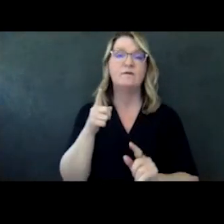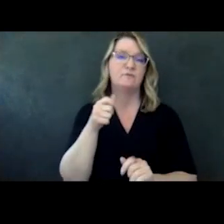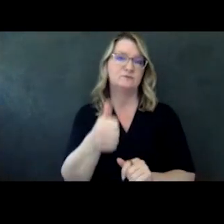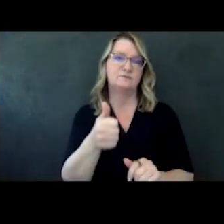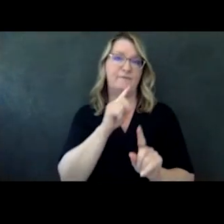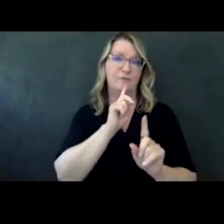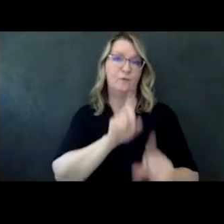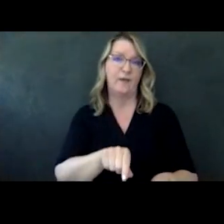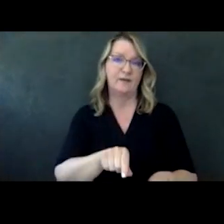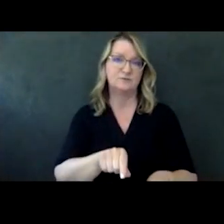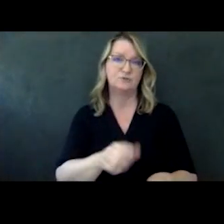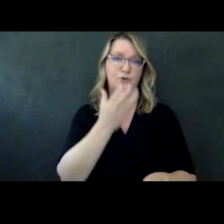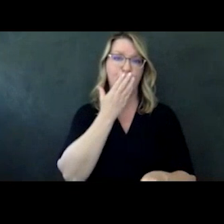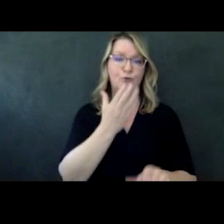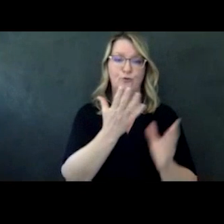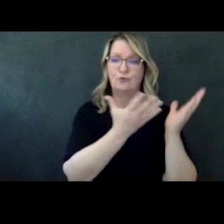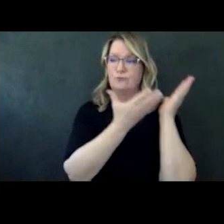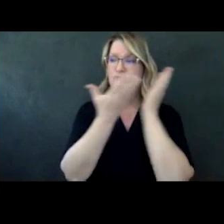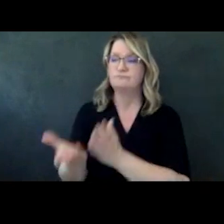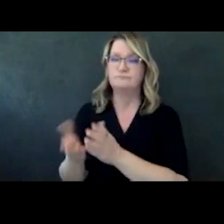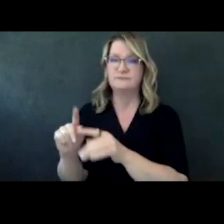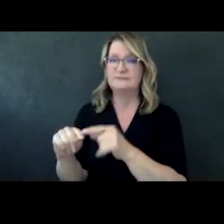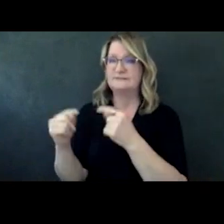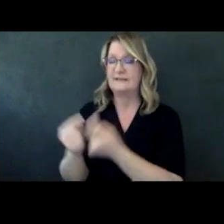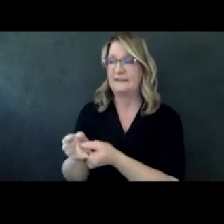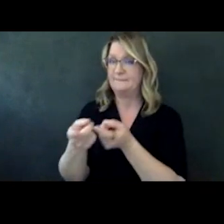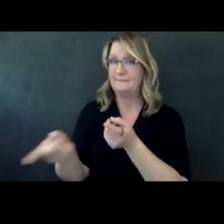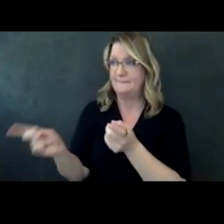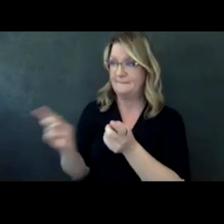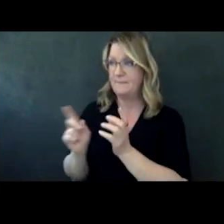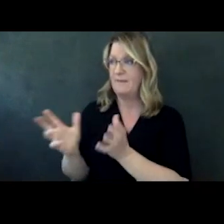bring back to your team. Use them to spark discussion, uncover insights,